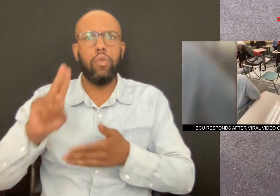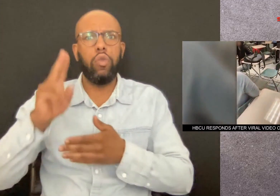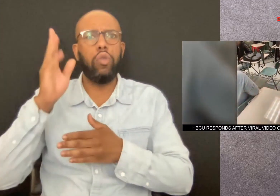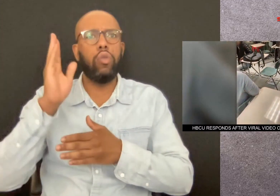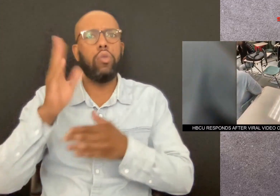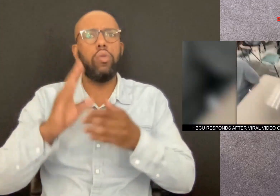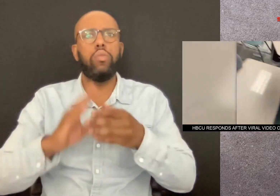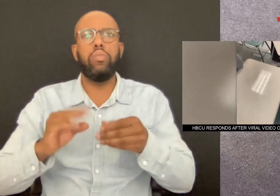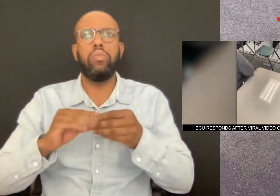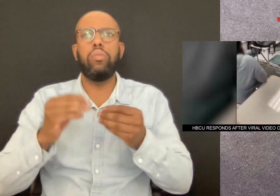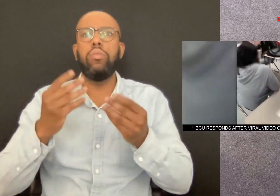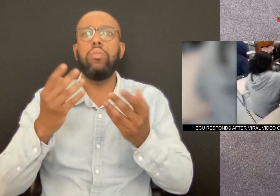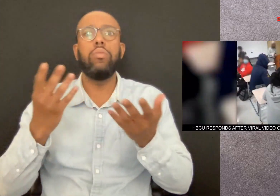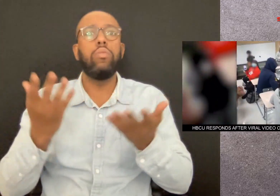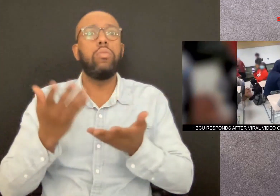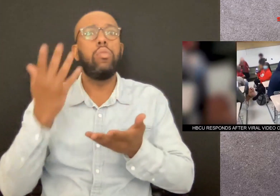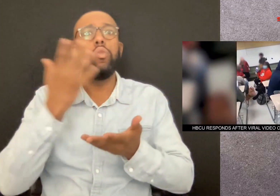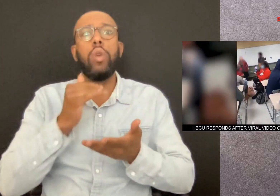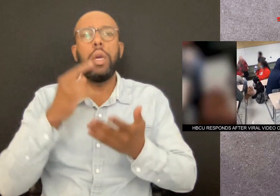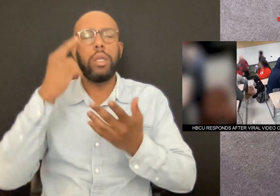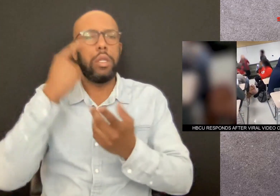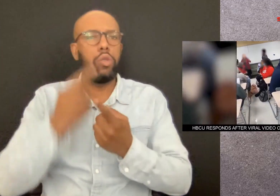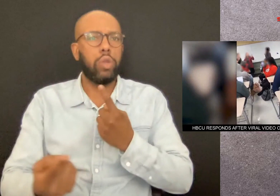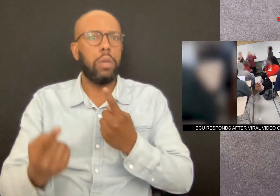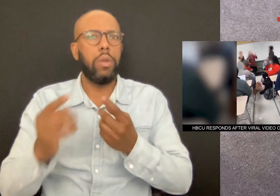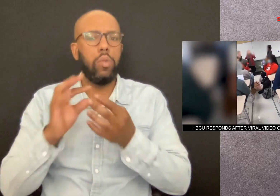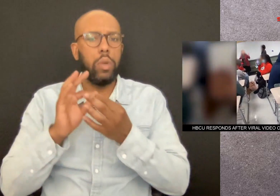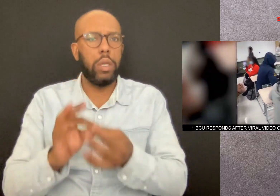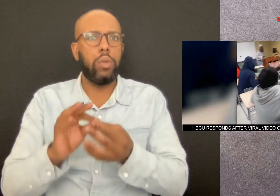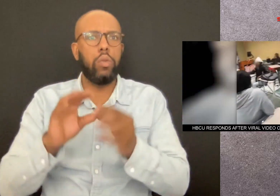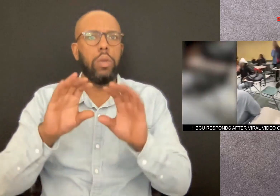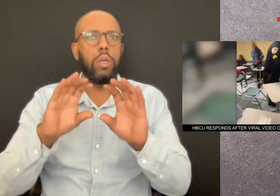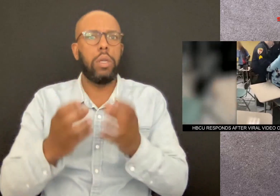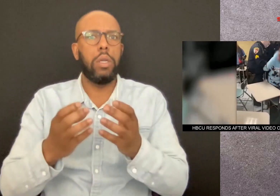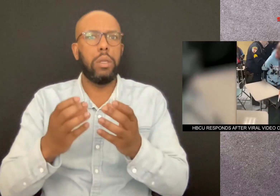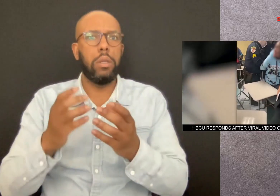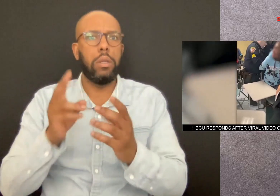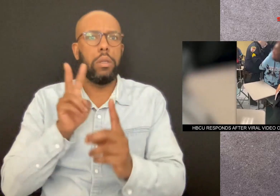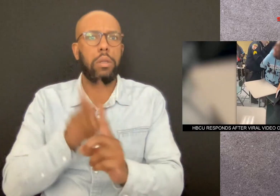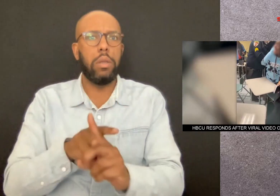it began with what a university spokesperson says appears to be a disagreement over a